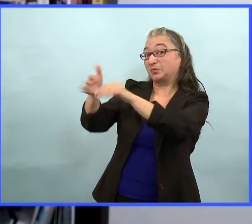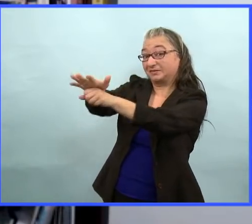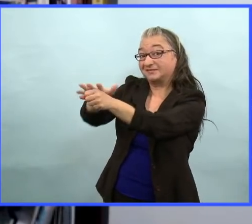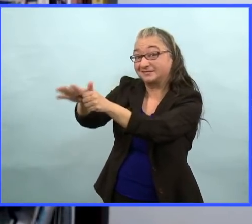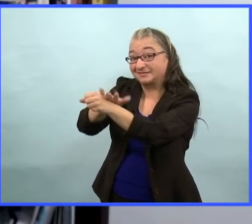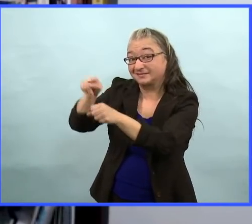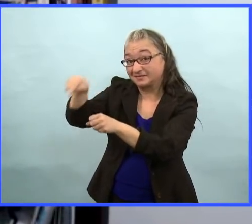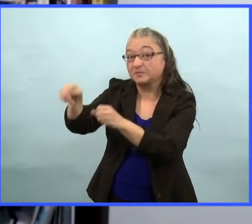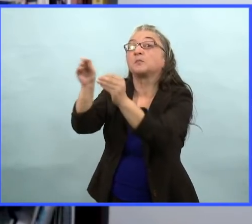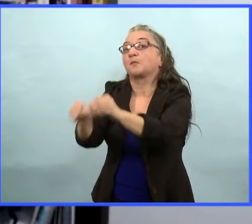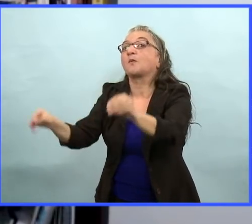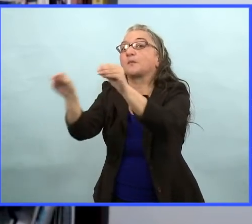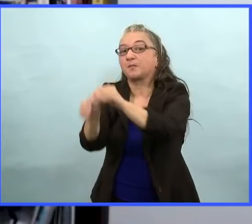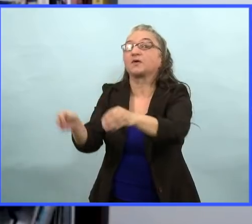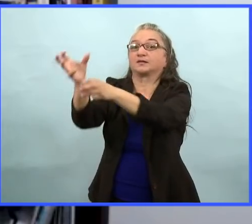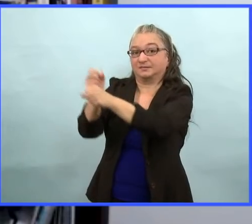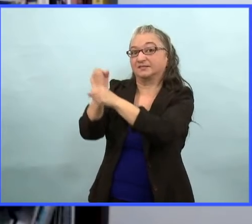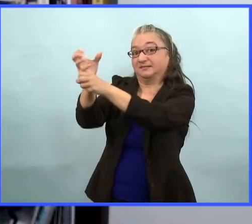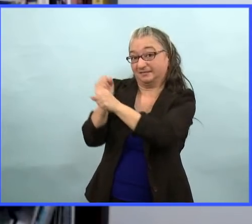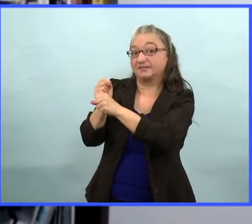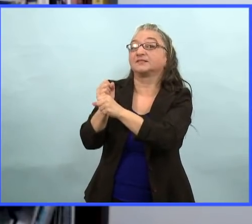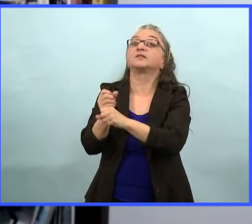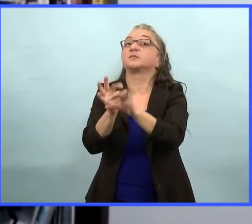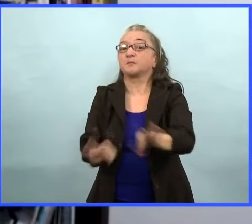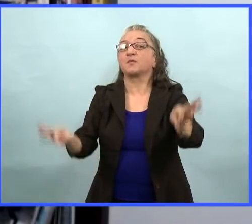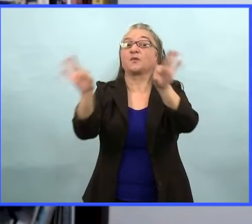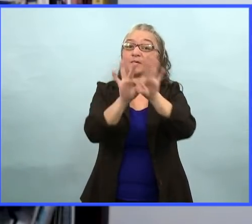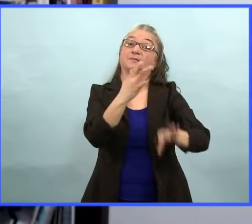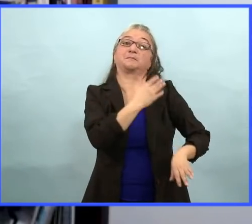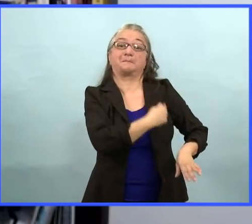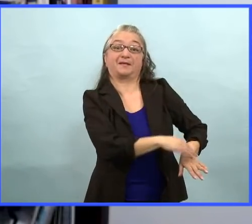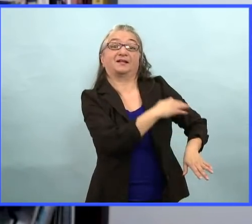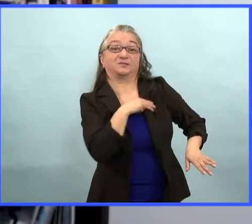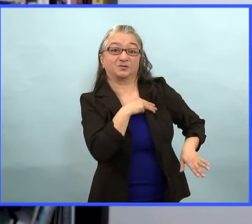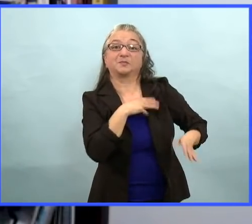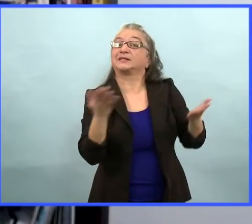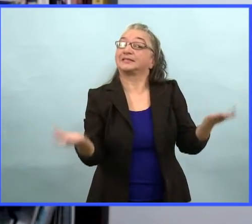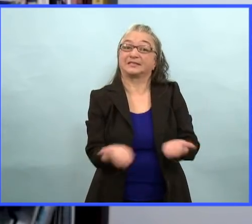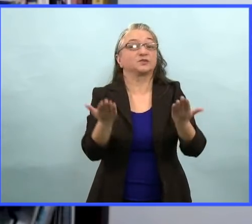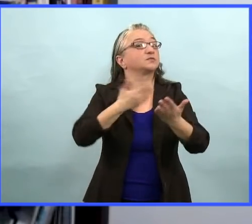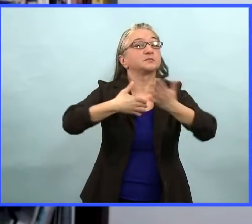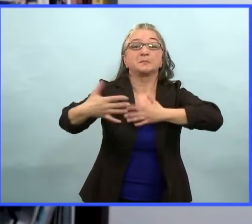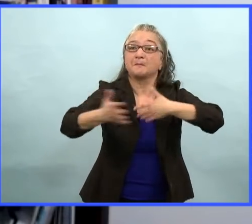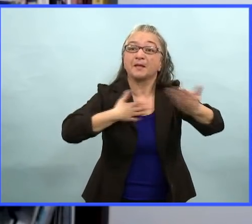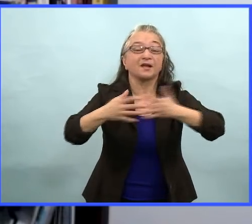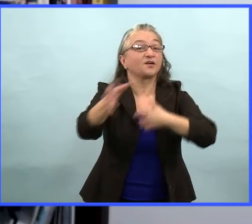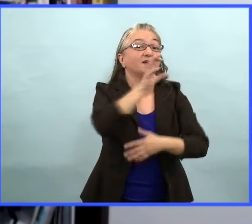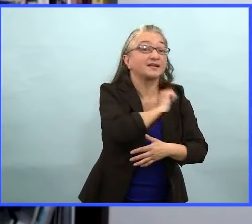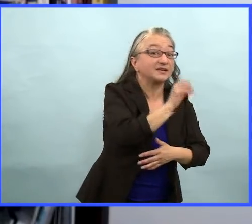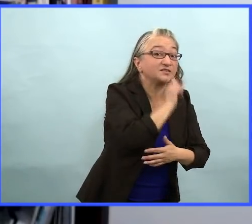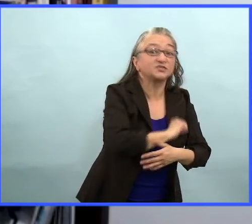to ensure that everyone regardless of their age race socioeconomic position or where they live